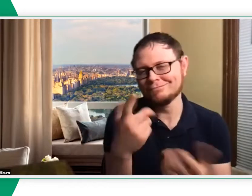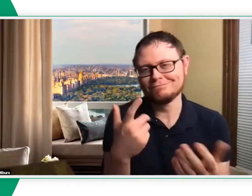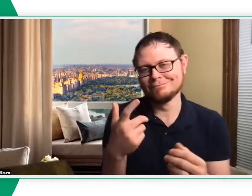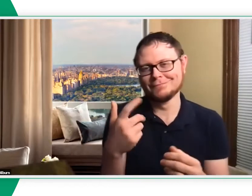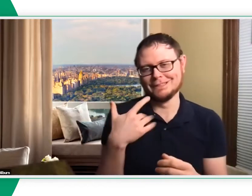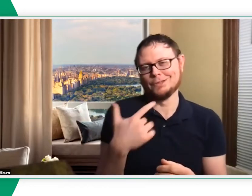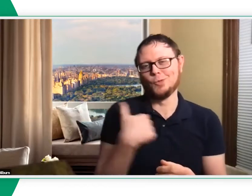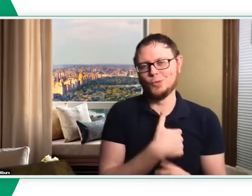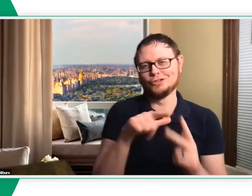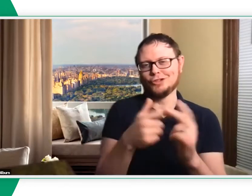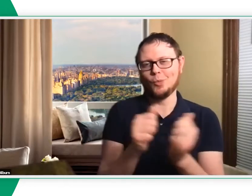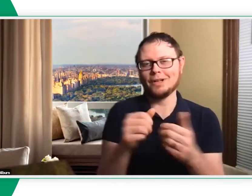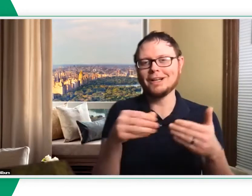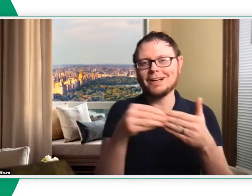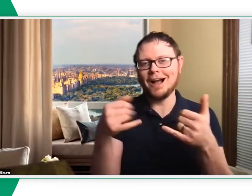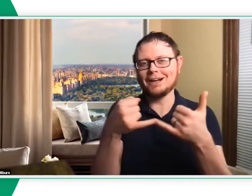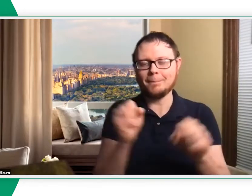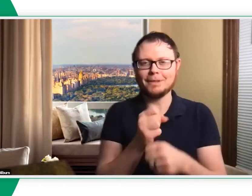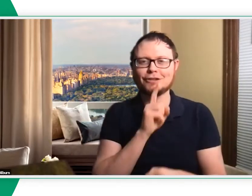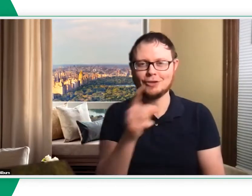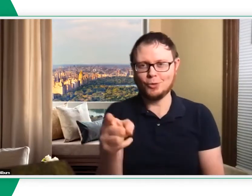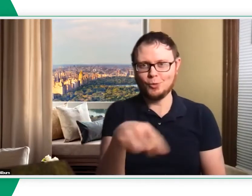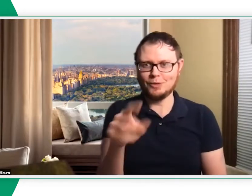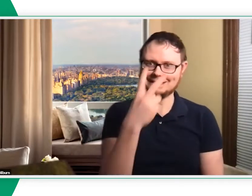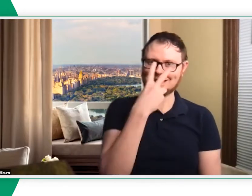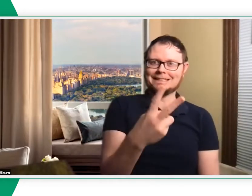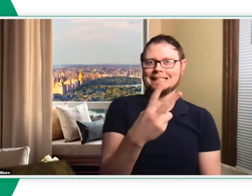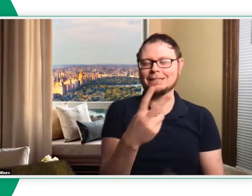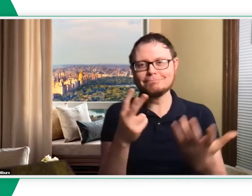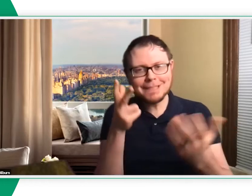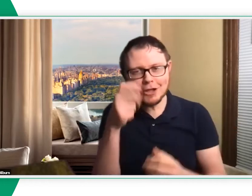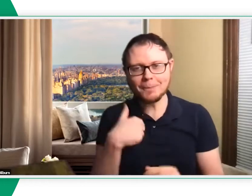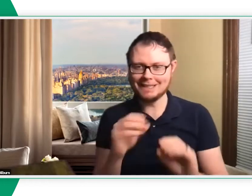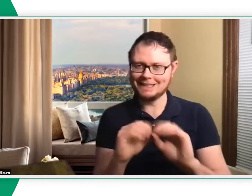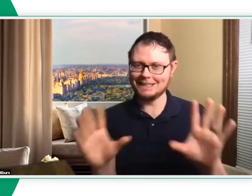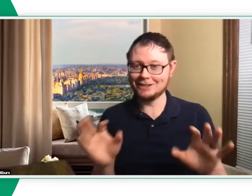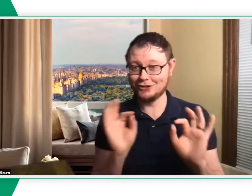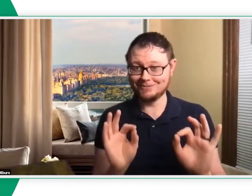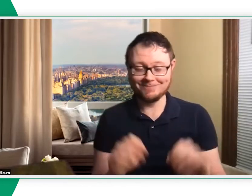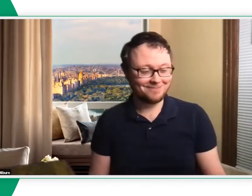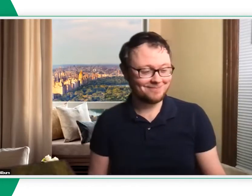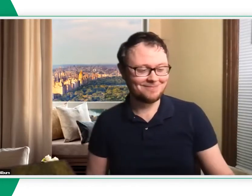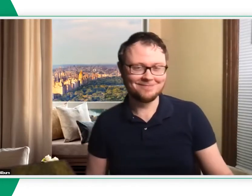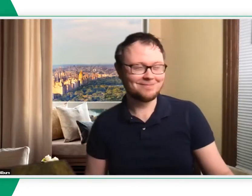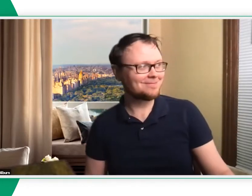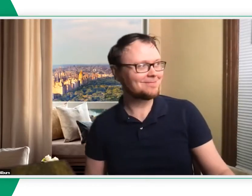I'm going to go ahead and get started. Usually we start with guidelines that we like to make